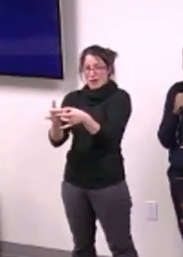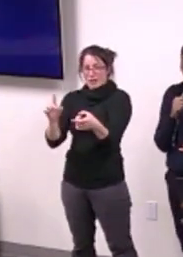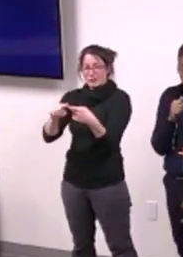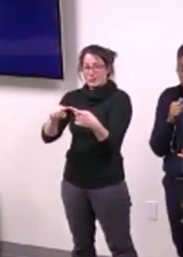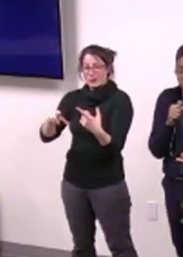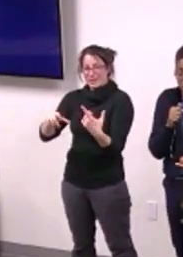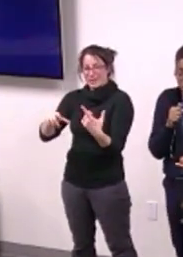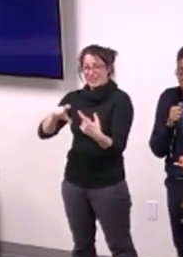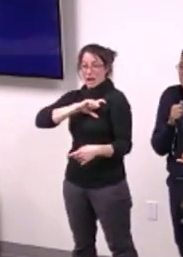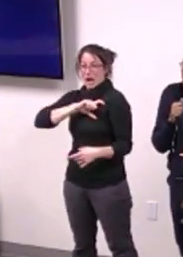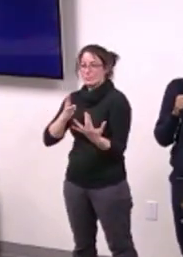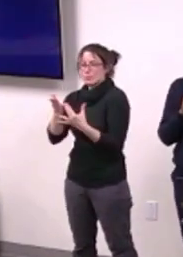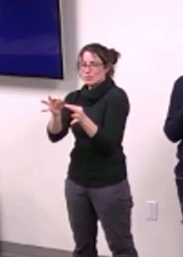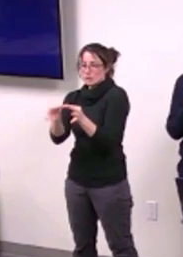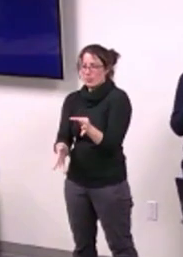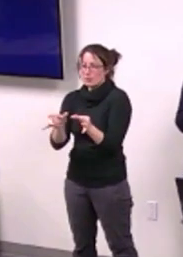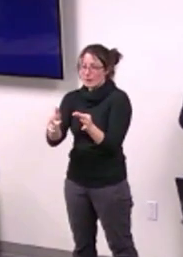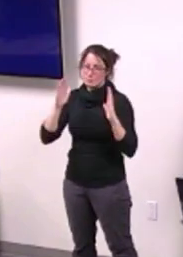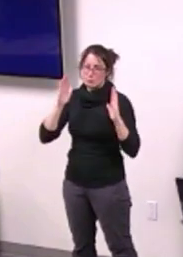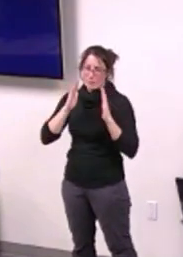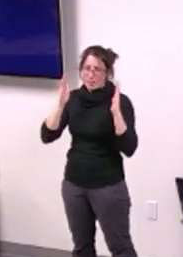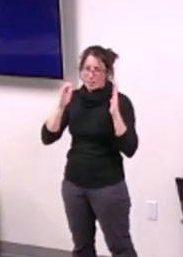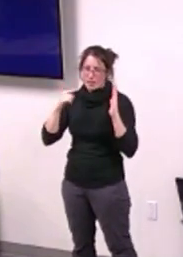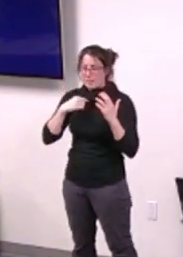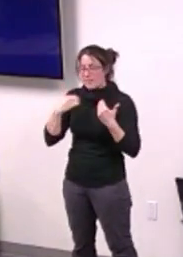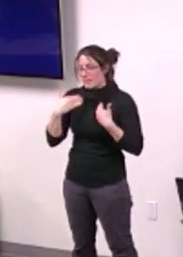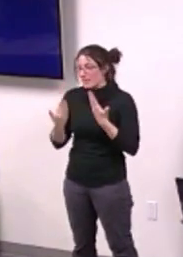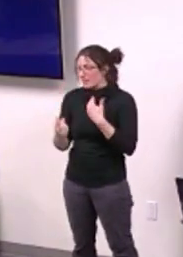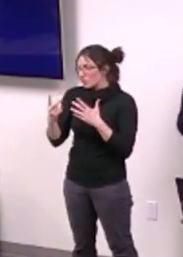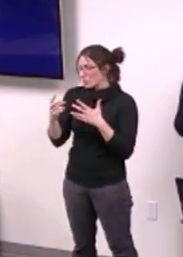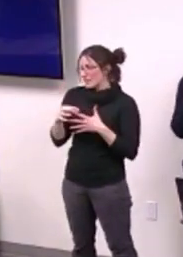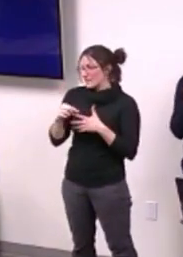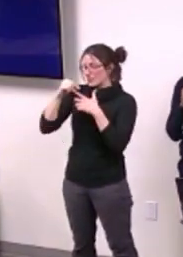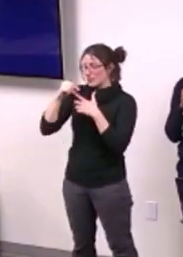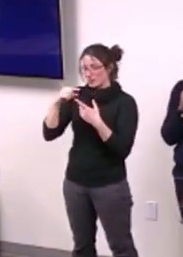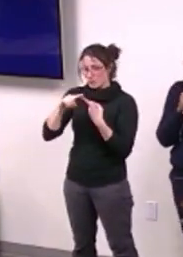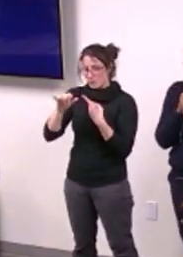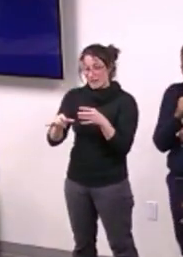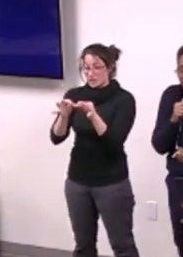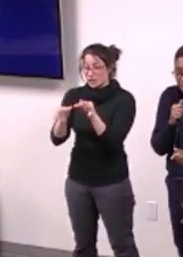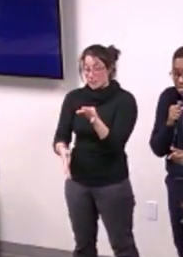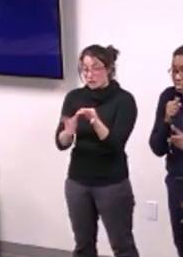There's probably been maybe two exceptions to that. Interpreters being present does not mean